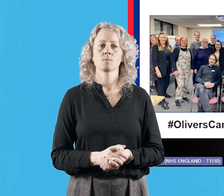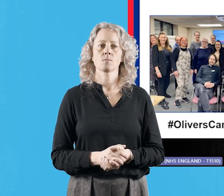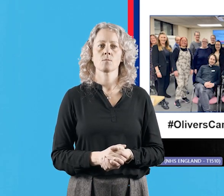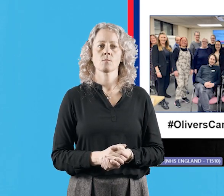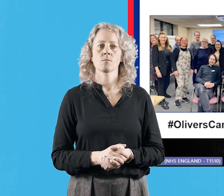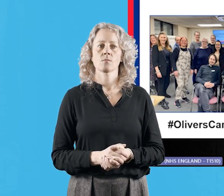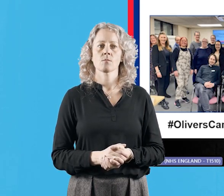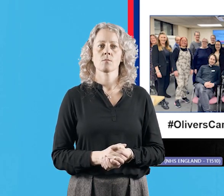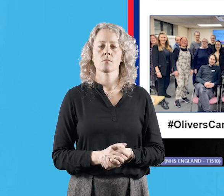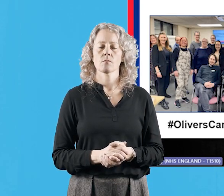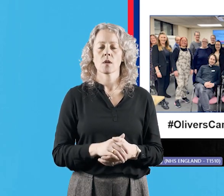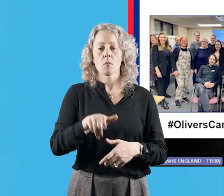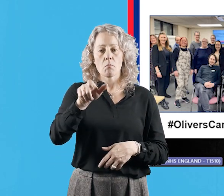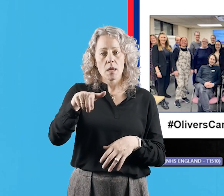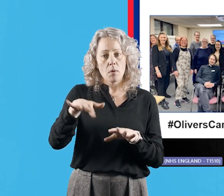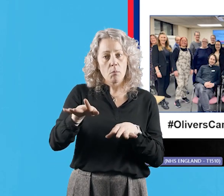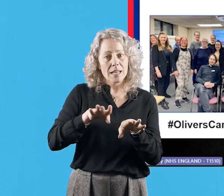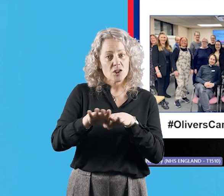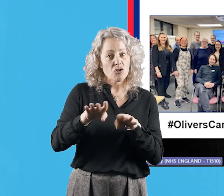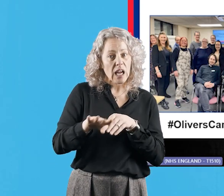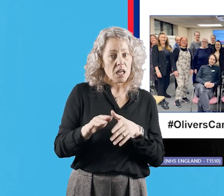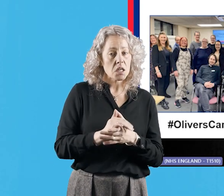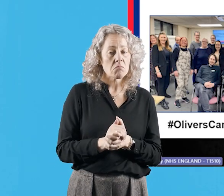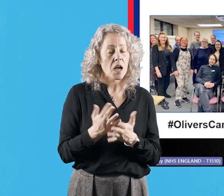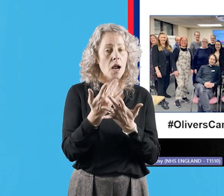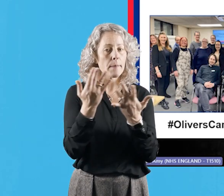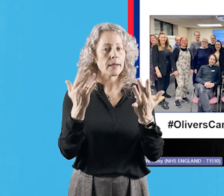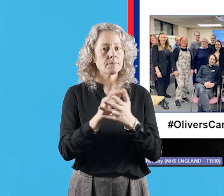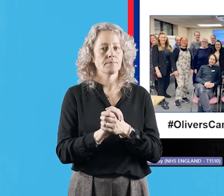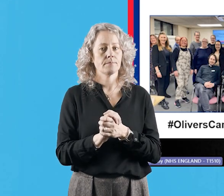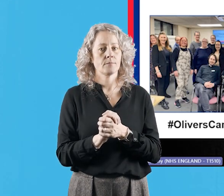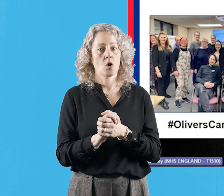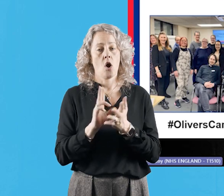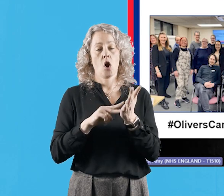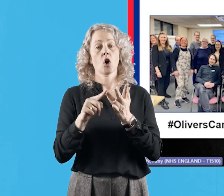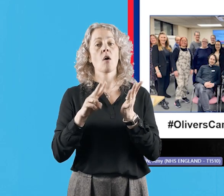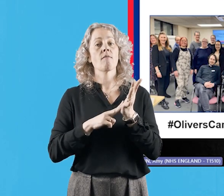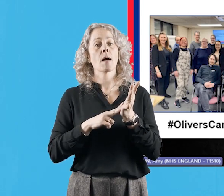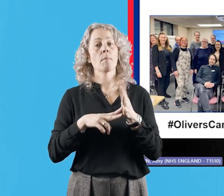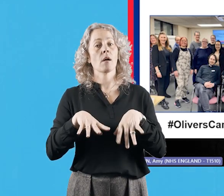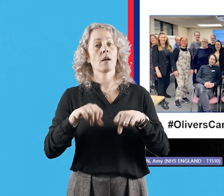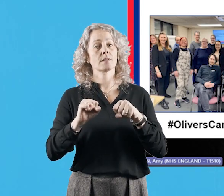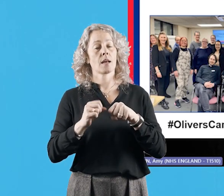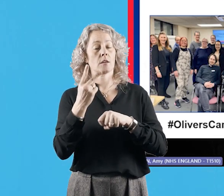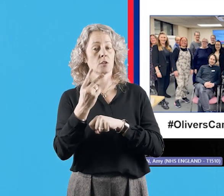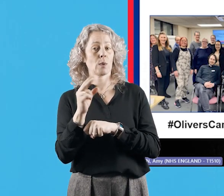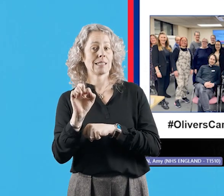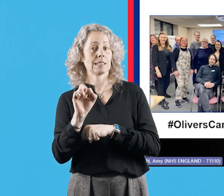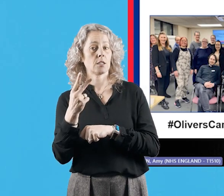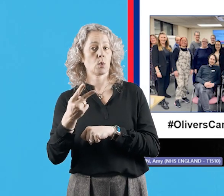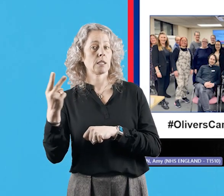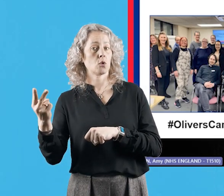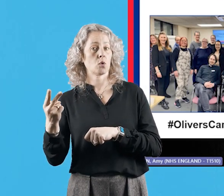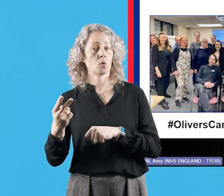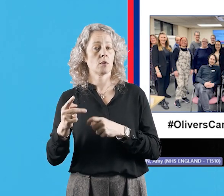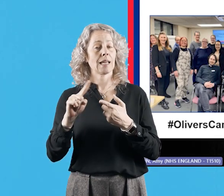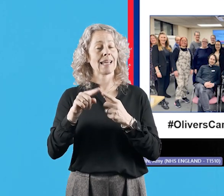So how many people have we actually trained? Well, since November 2022 and the e-learning was launched, over one and a